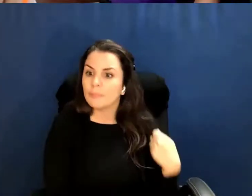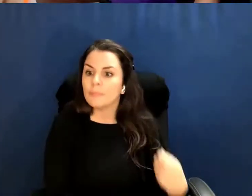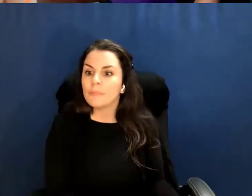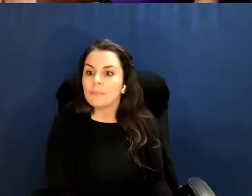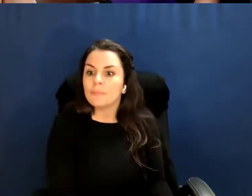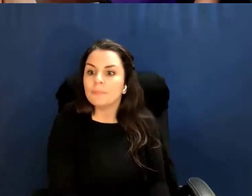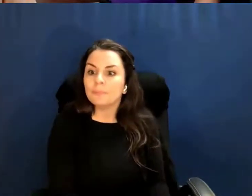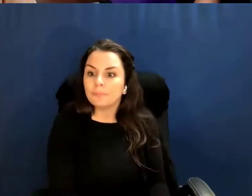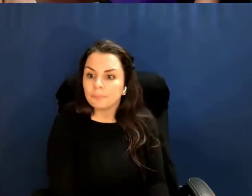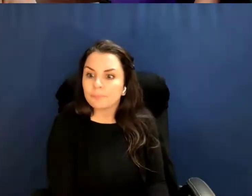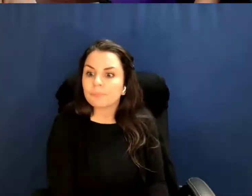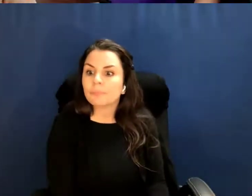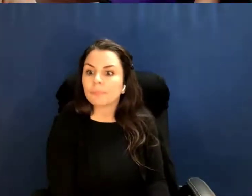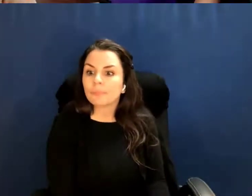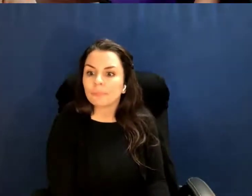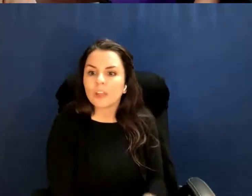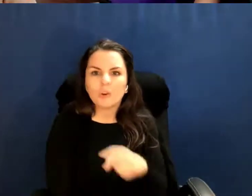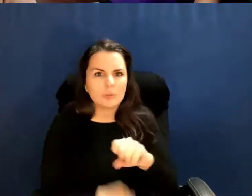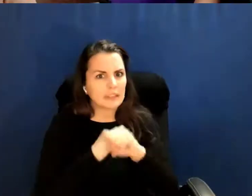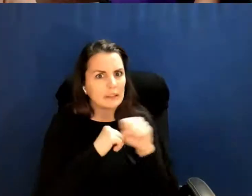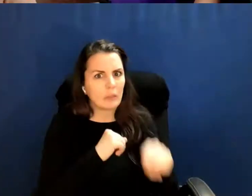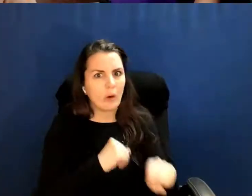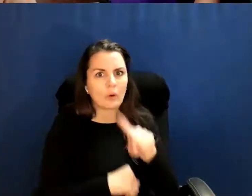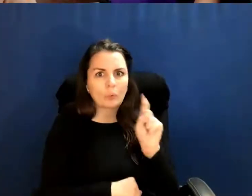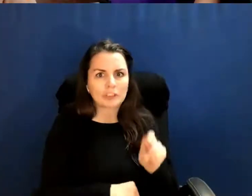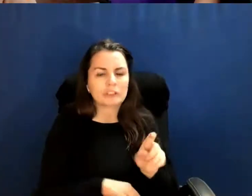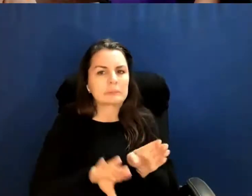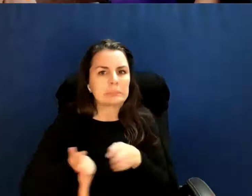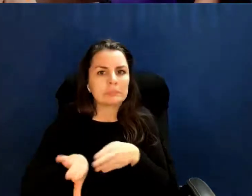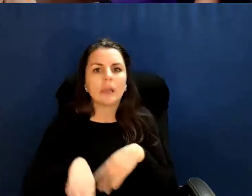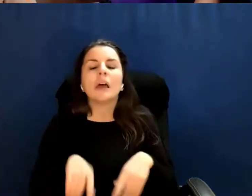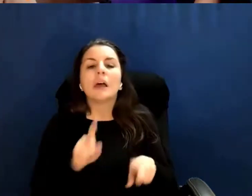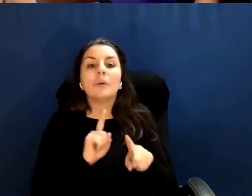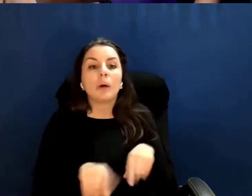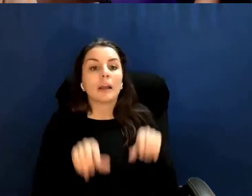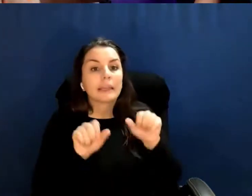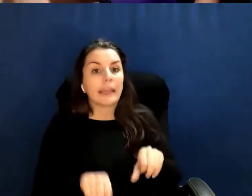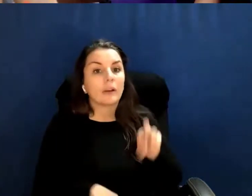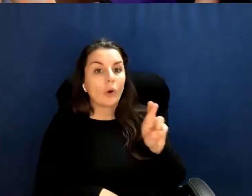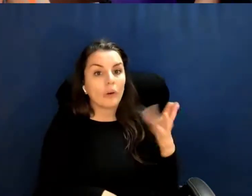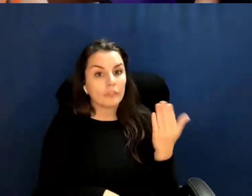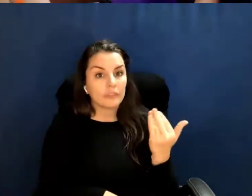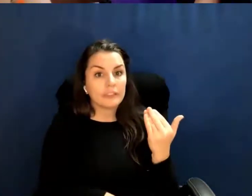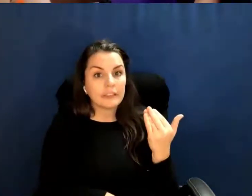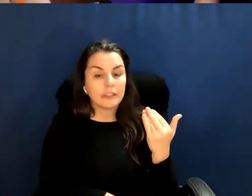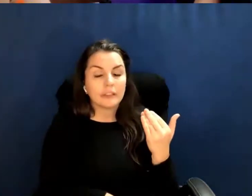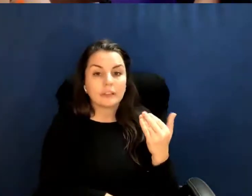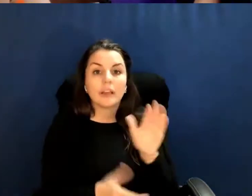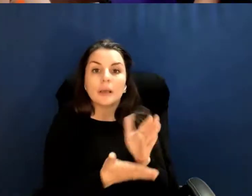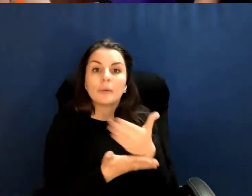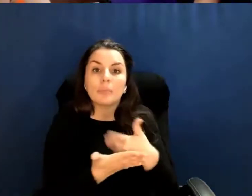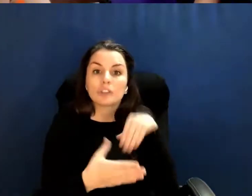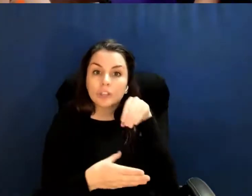Oh, that's a very long one. Let's see. "Can the R15 budget include PI salary and fringe benefits?"